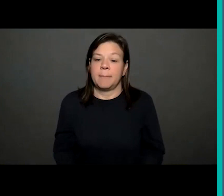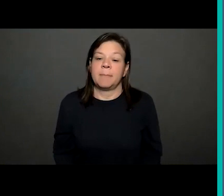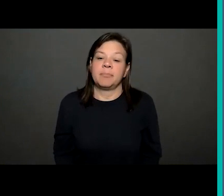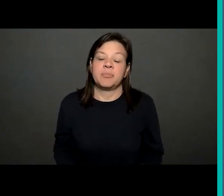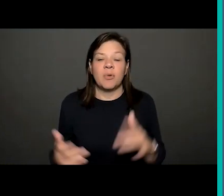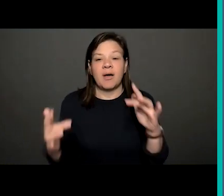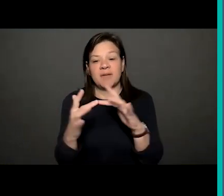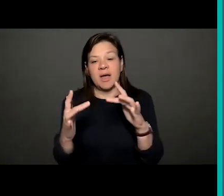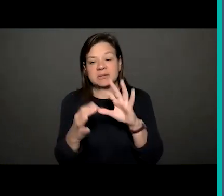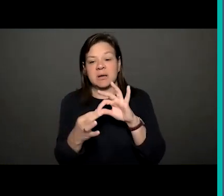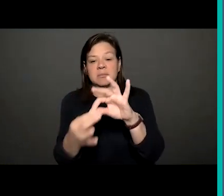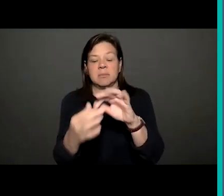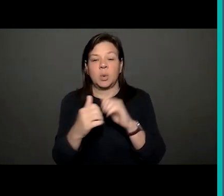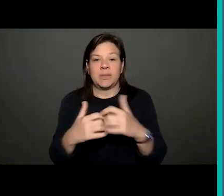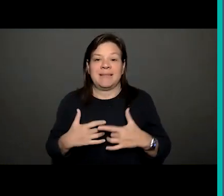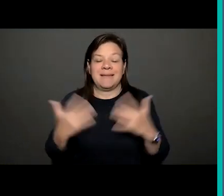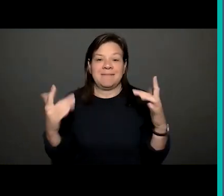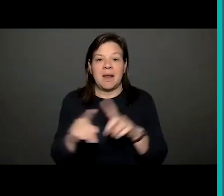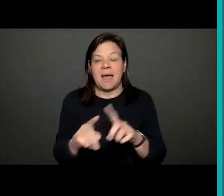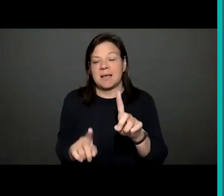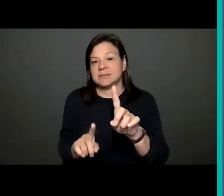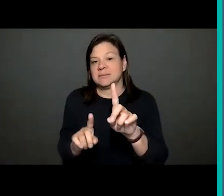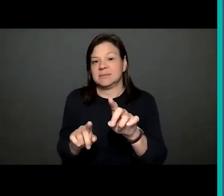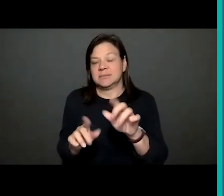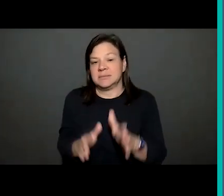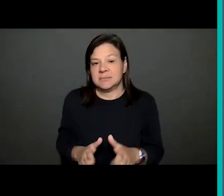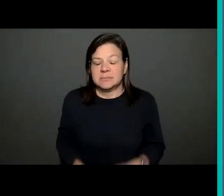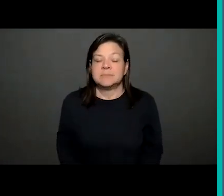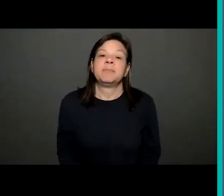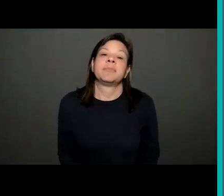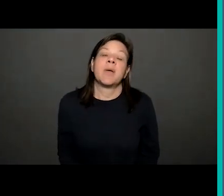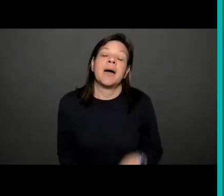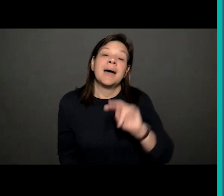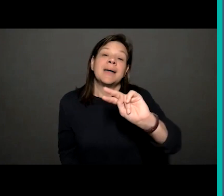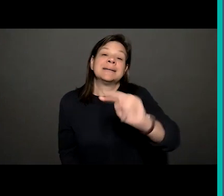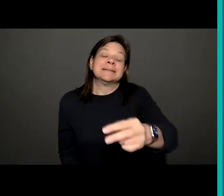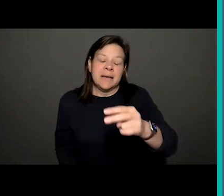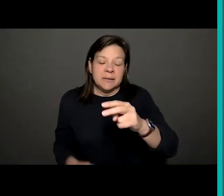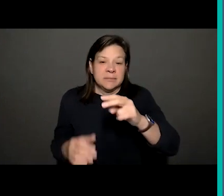AND YOU CAN HAVE A SECOND ASSOCIATION TYPE THAT IS THE PRESENTER OF THE EVENT.